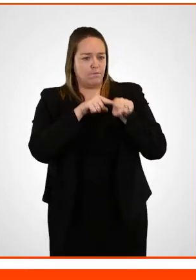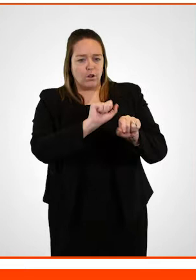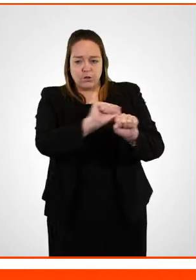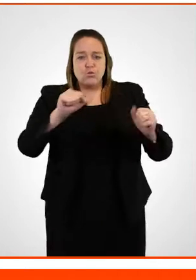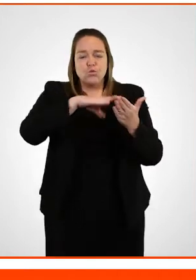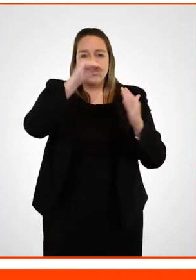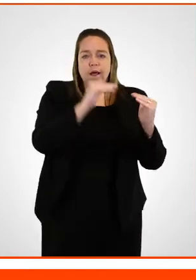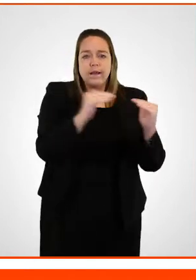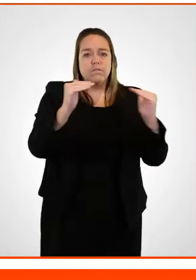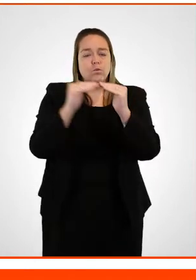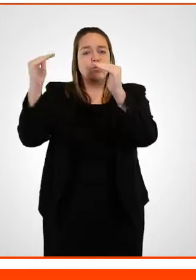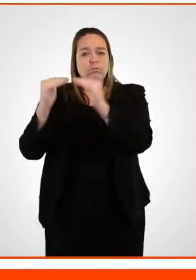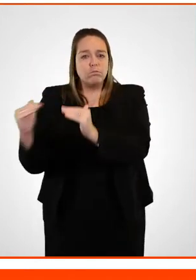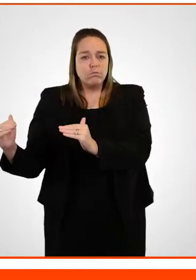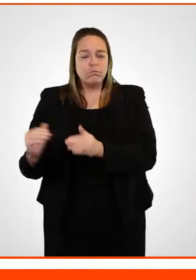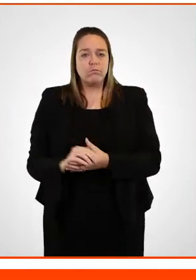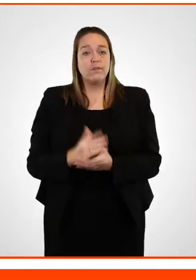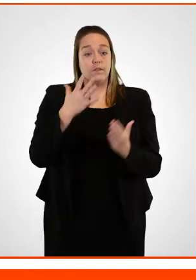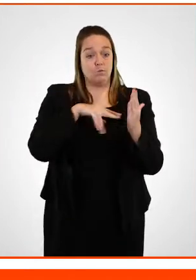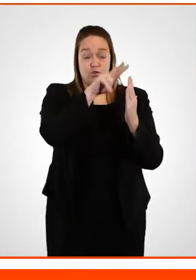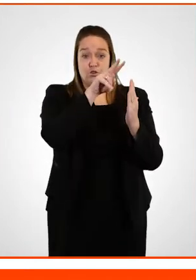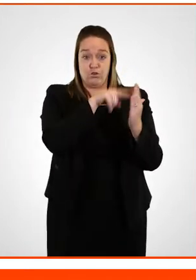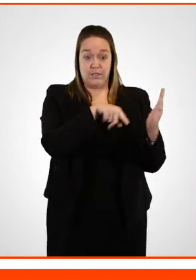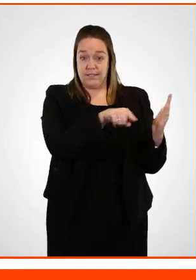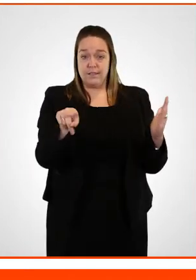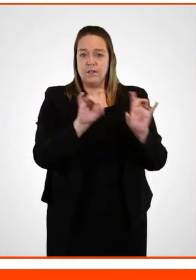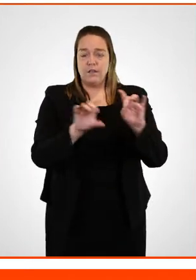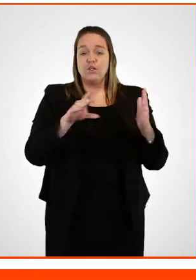and what we want the student to do is to read as many words